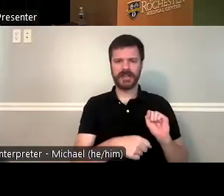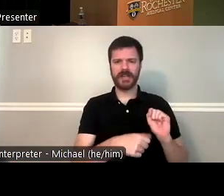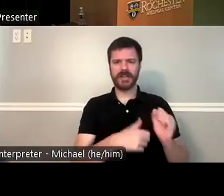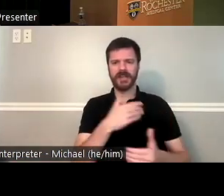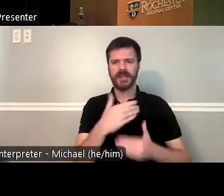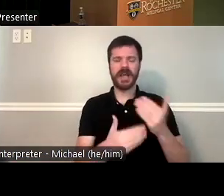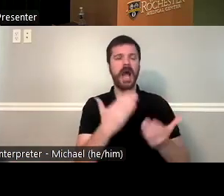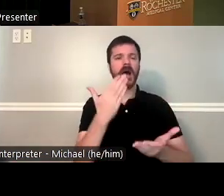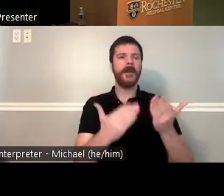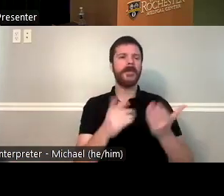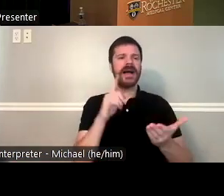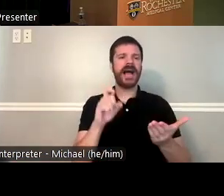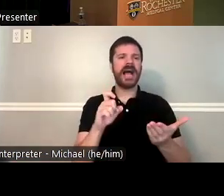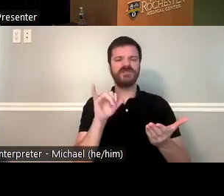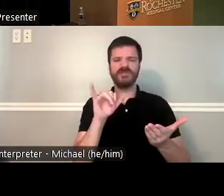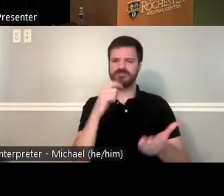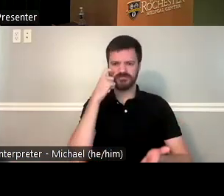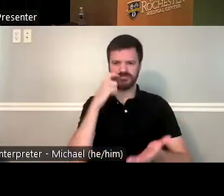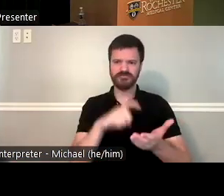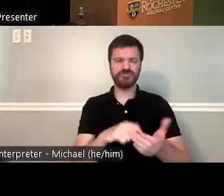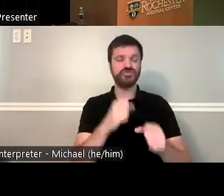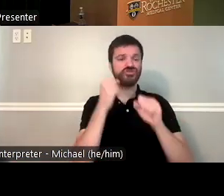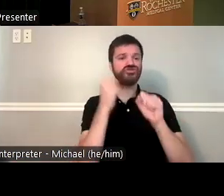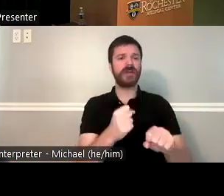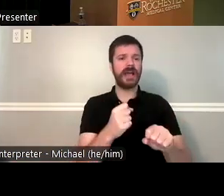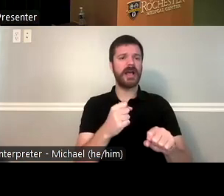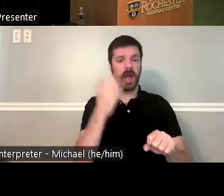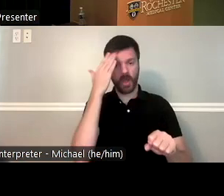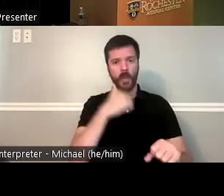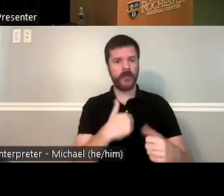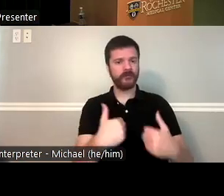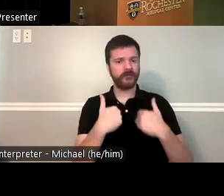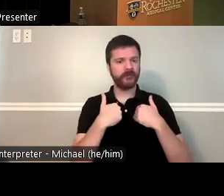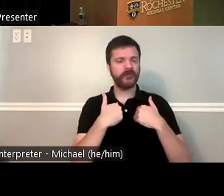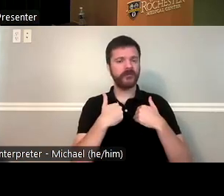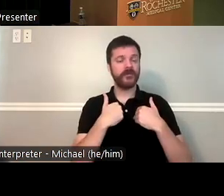into strengths that you didn't know you had or didn't use reach out to others in ways that you